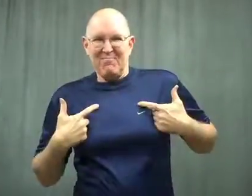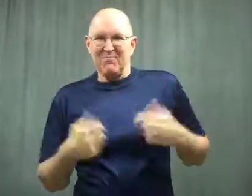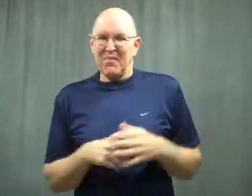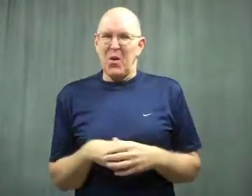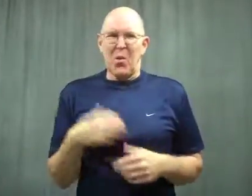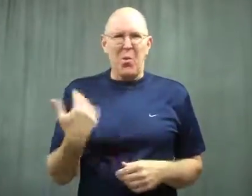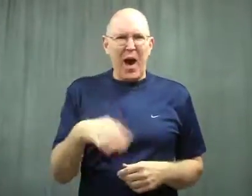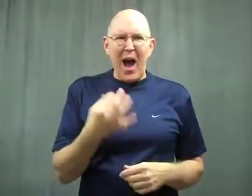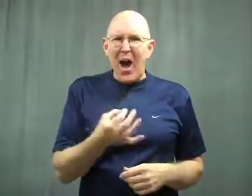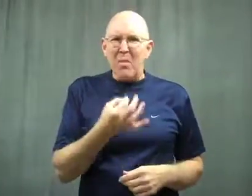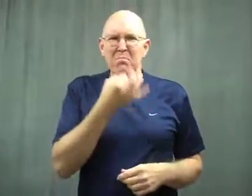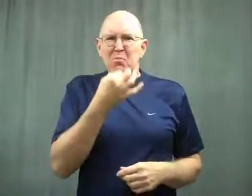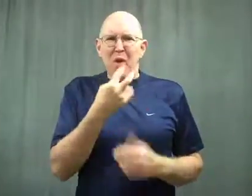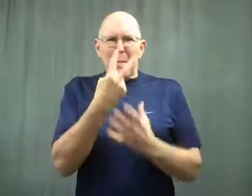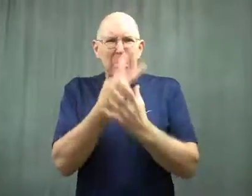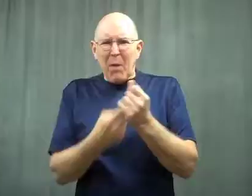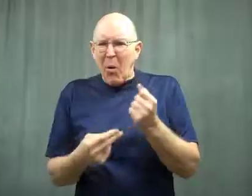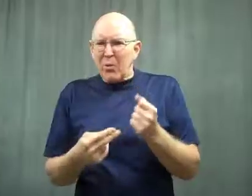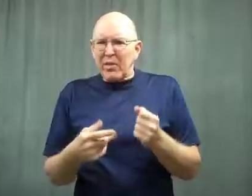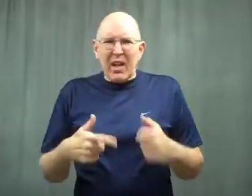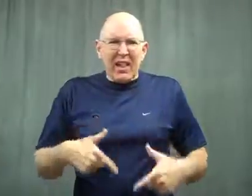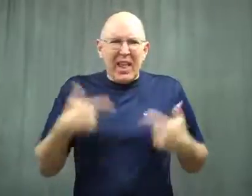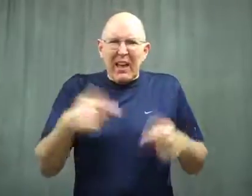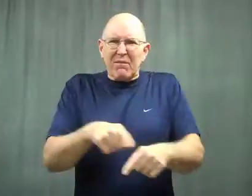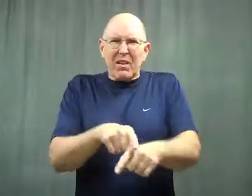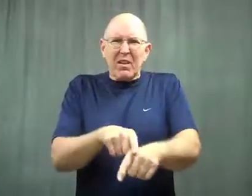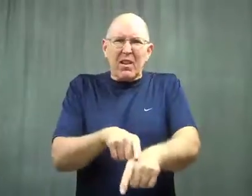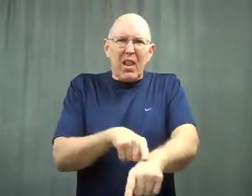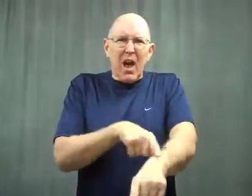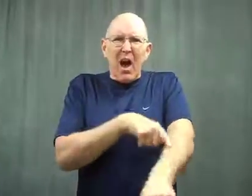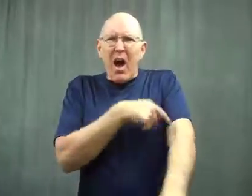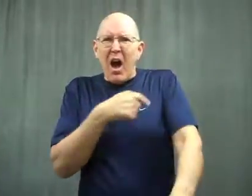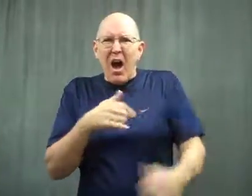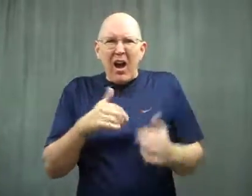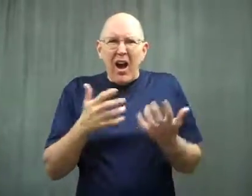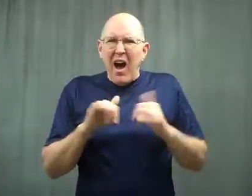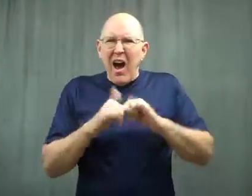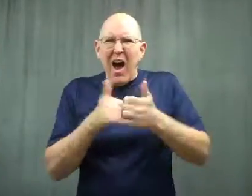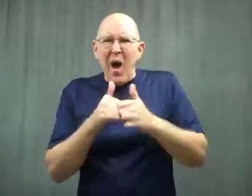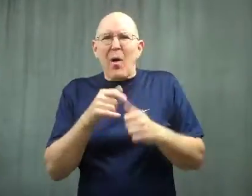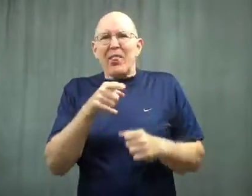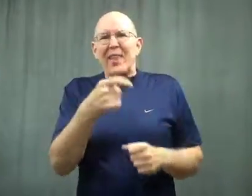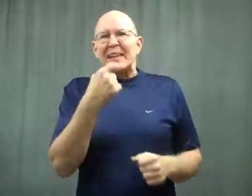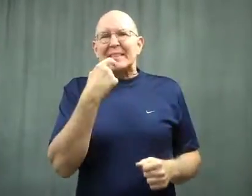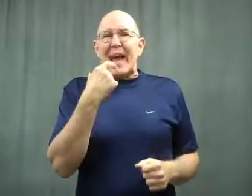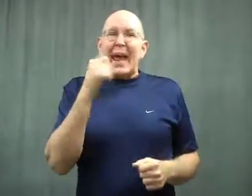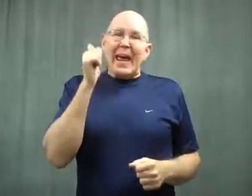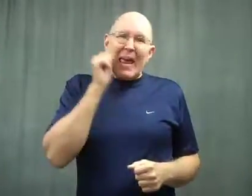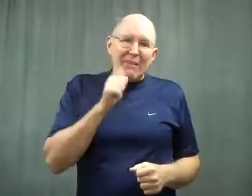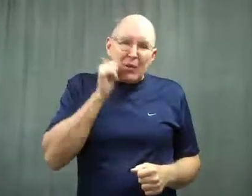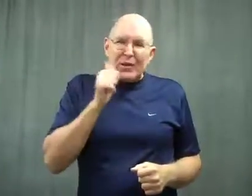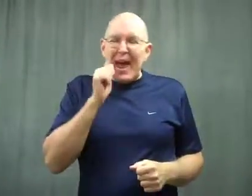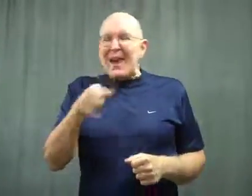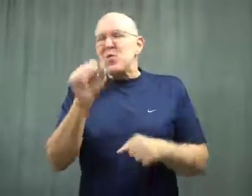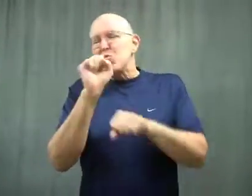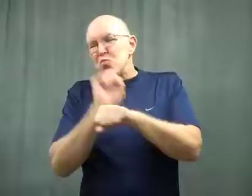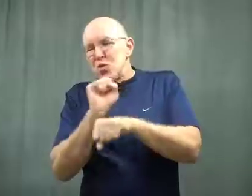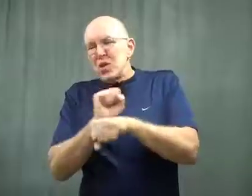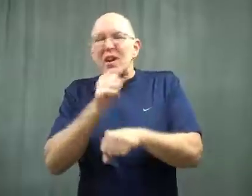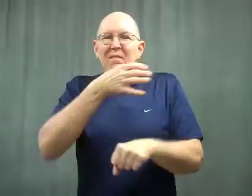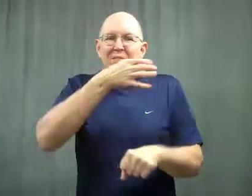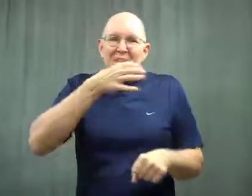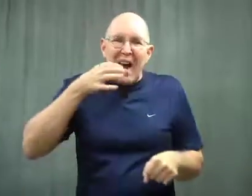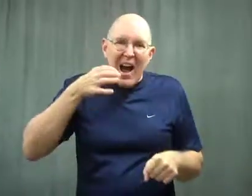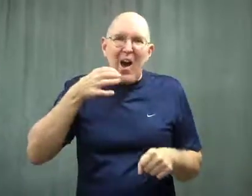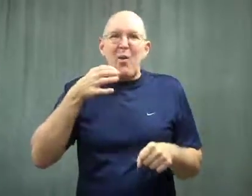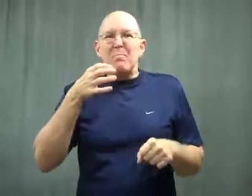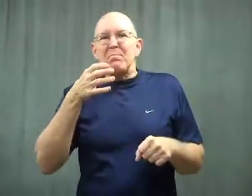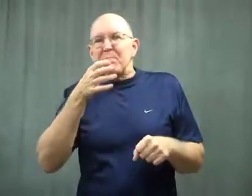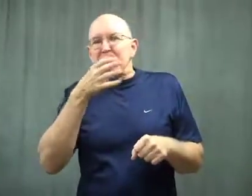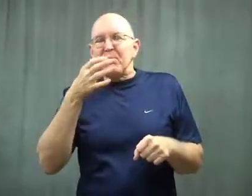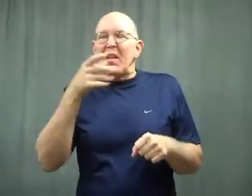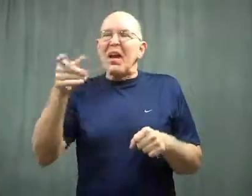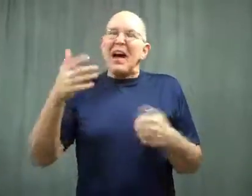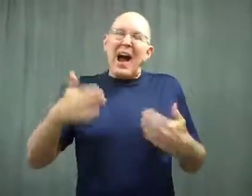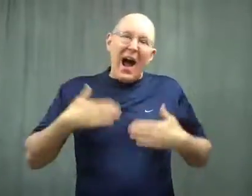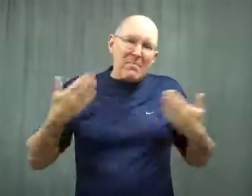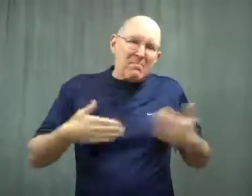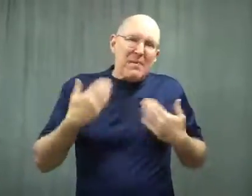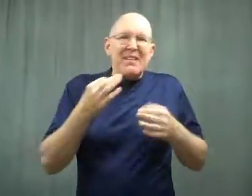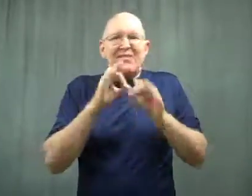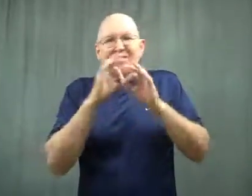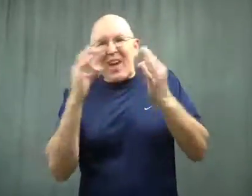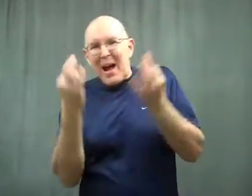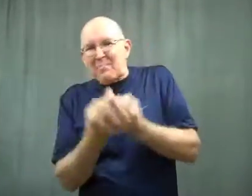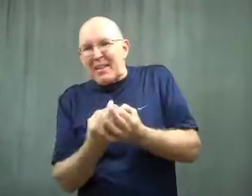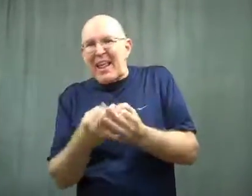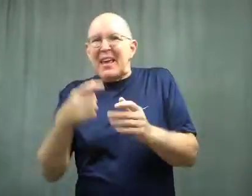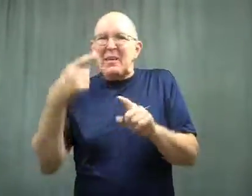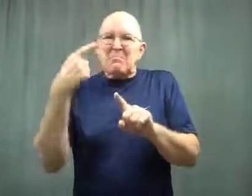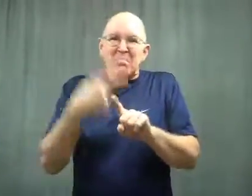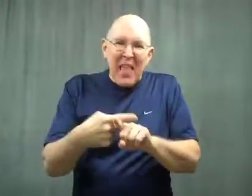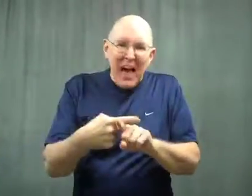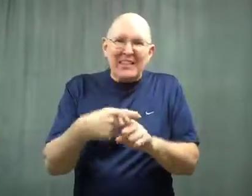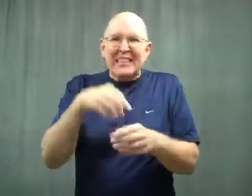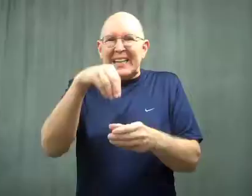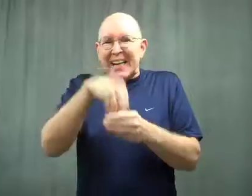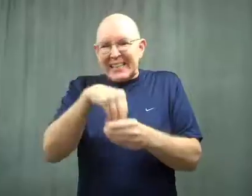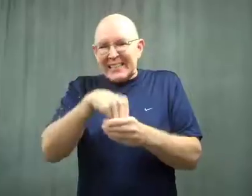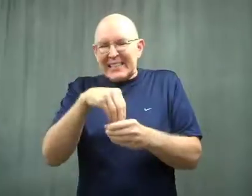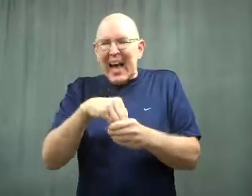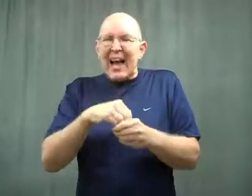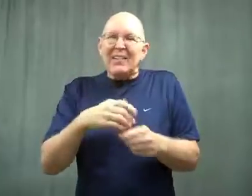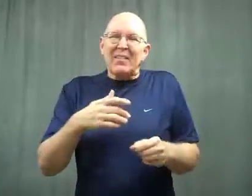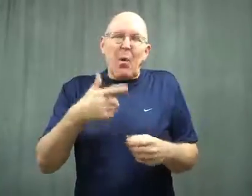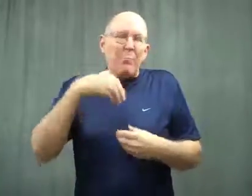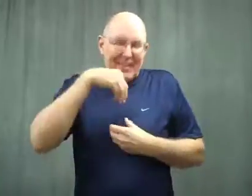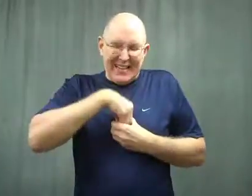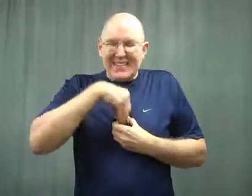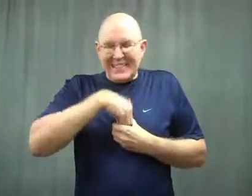Their secret to longevity? They say it's working on the farm every day,